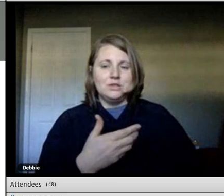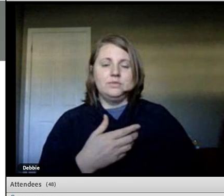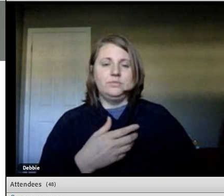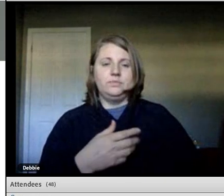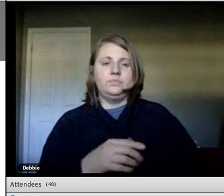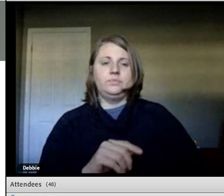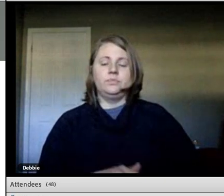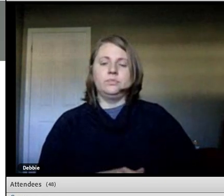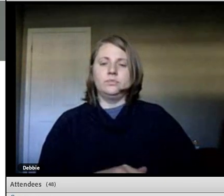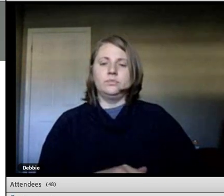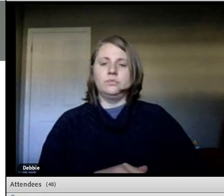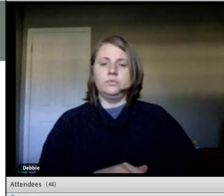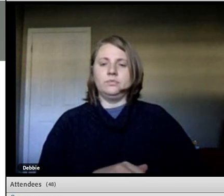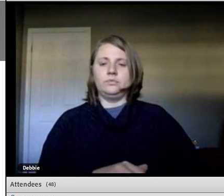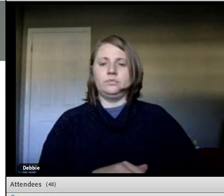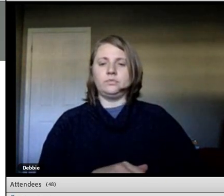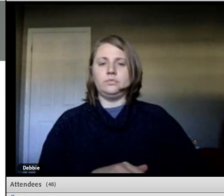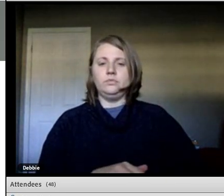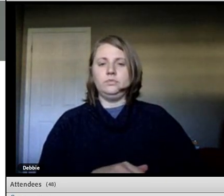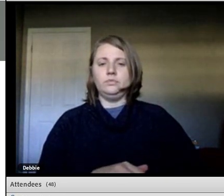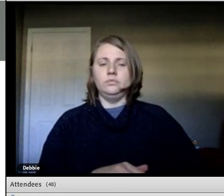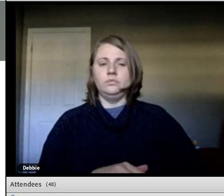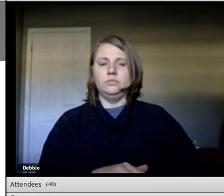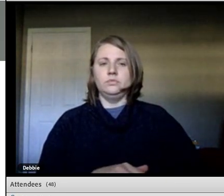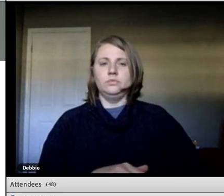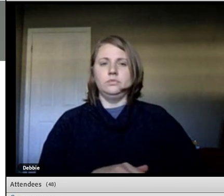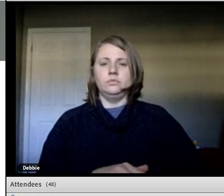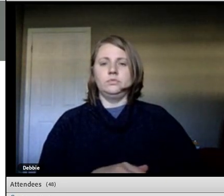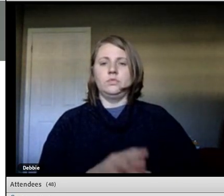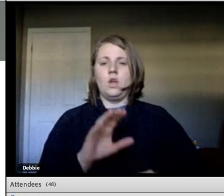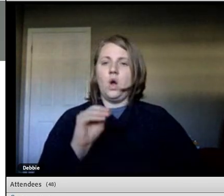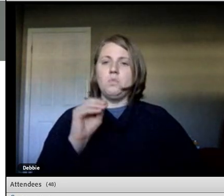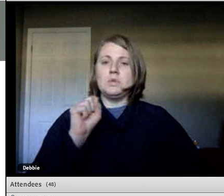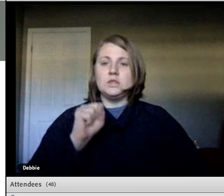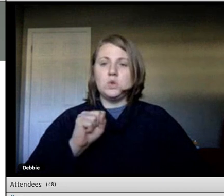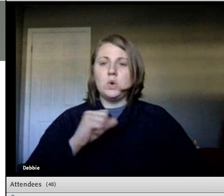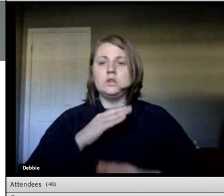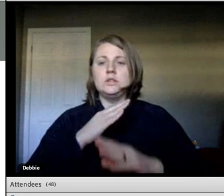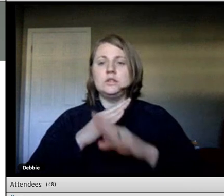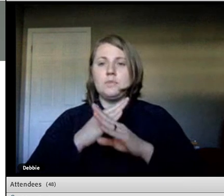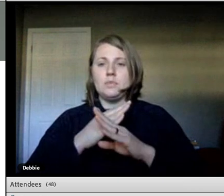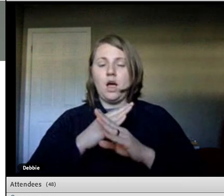So it's open-source. They block hidden trackers, so you're a little more encrypted.